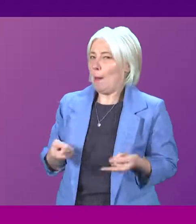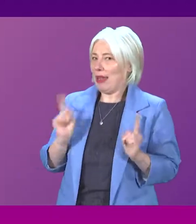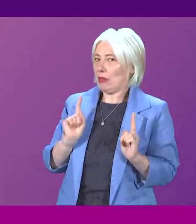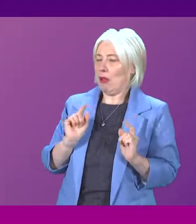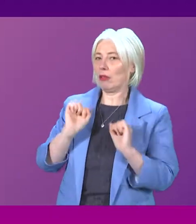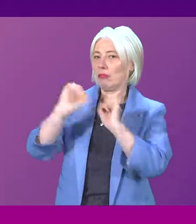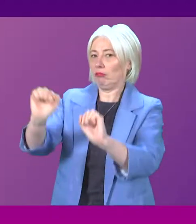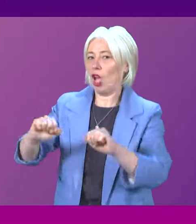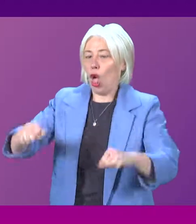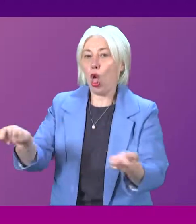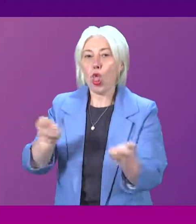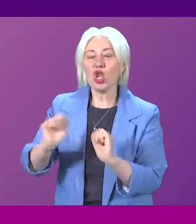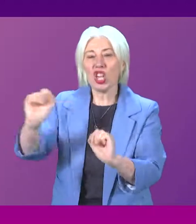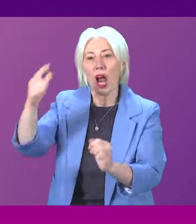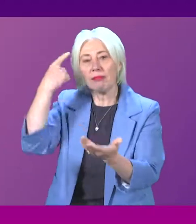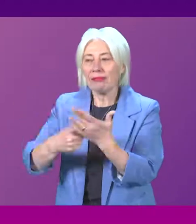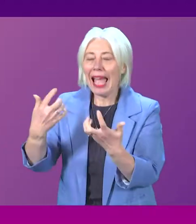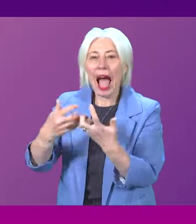for deciding how an inquiry should operate.